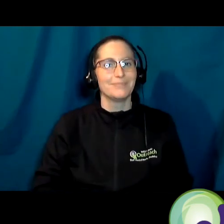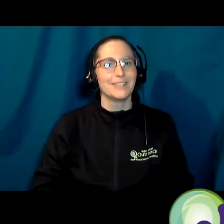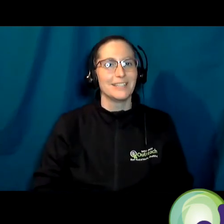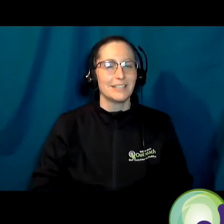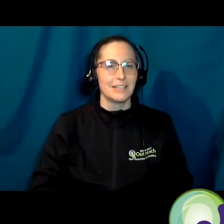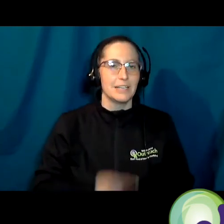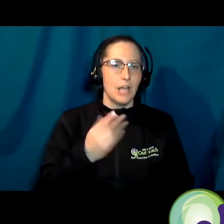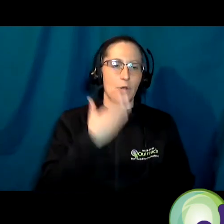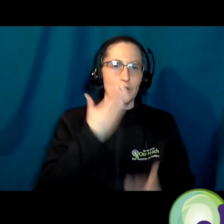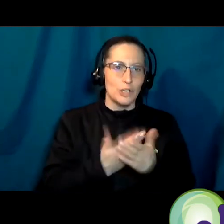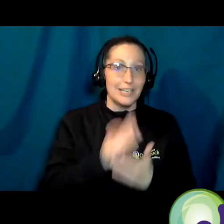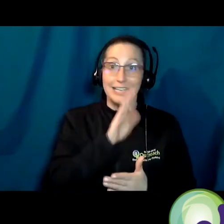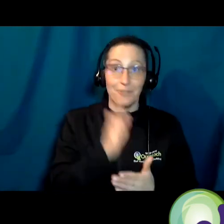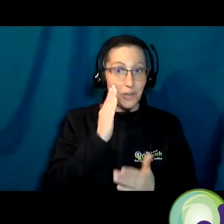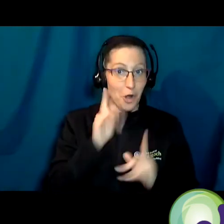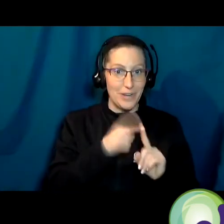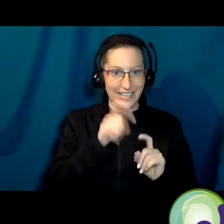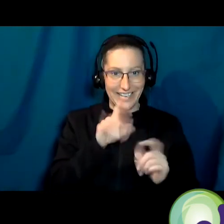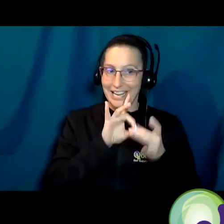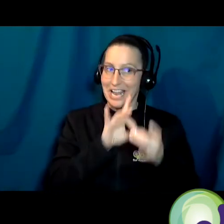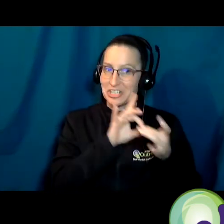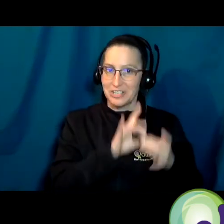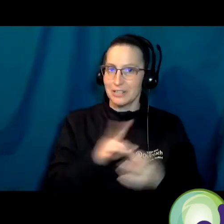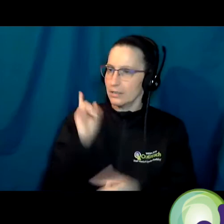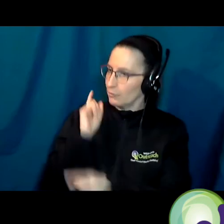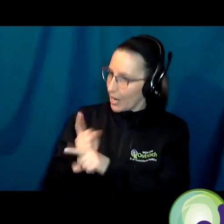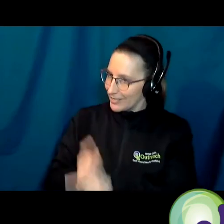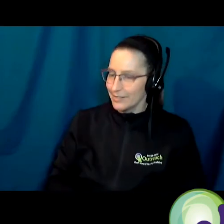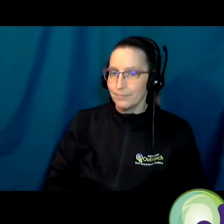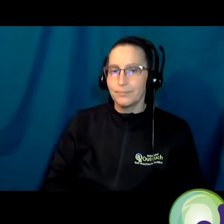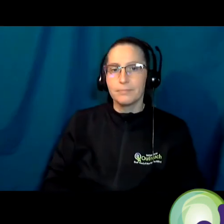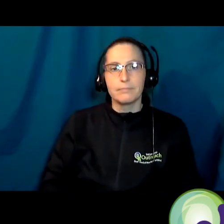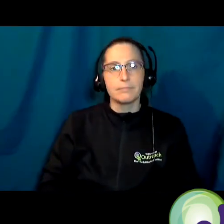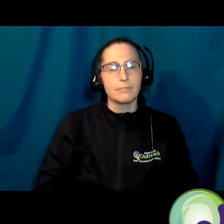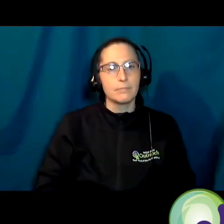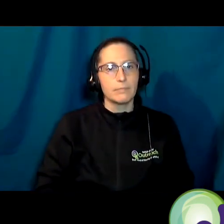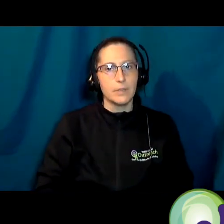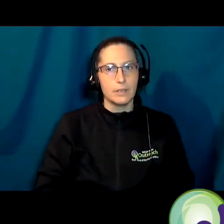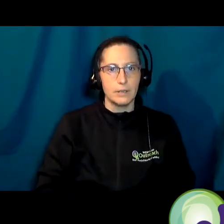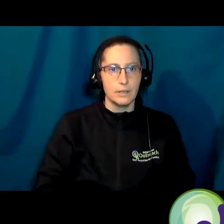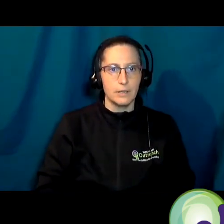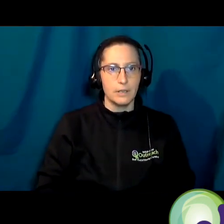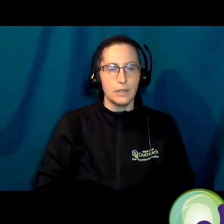Heidi: You never know when you need to have those connections, right. So what sort of specific high school courses